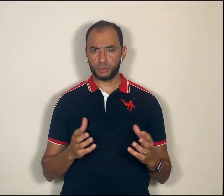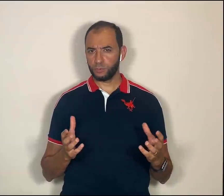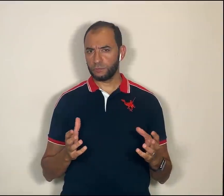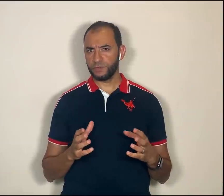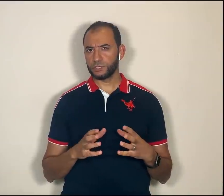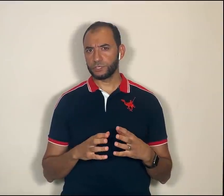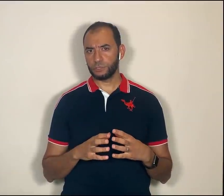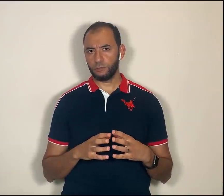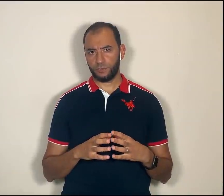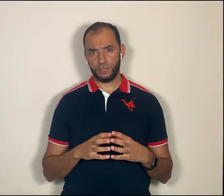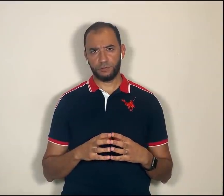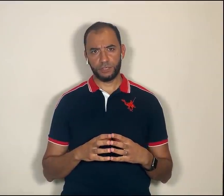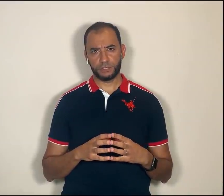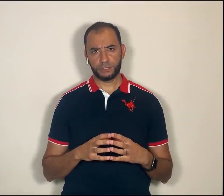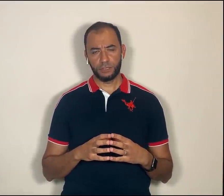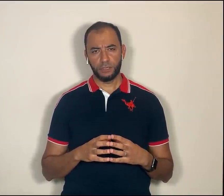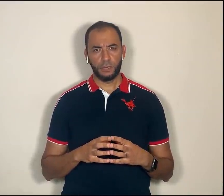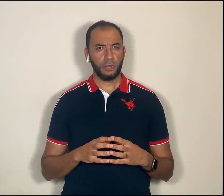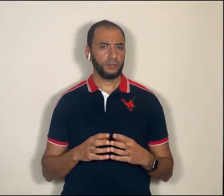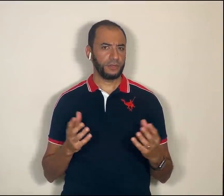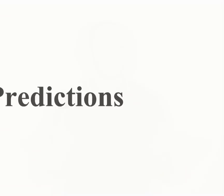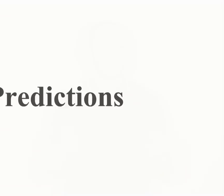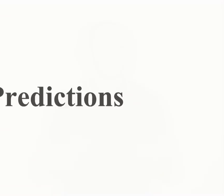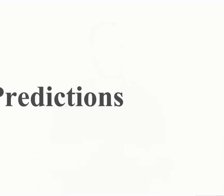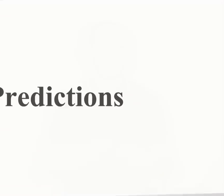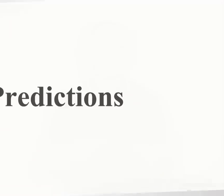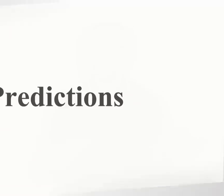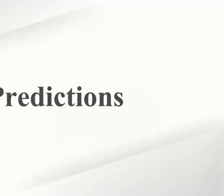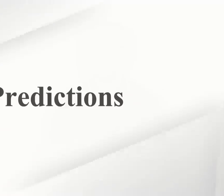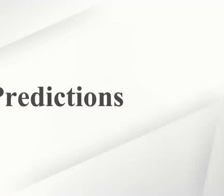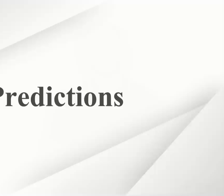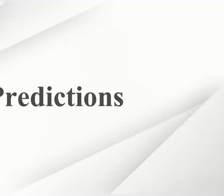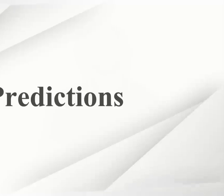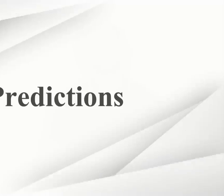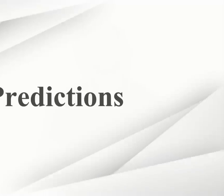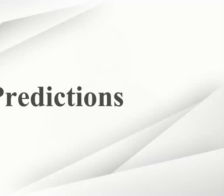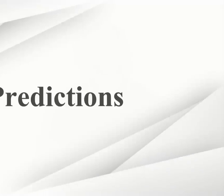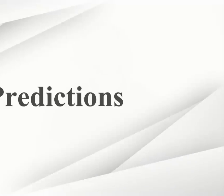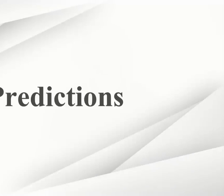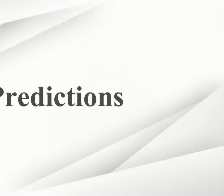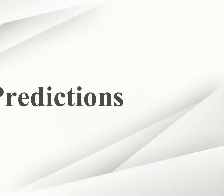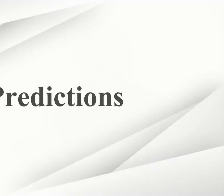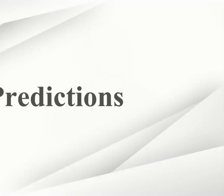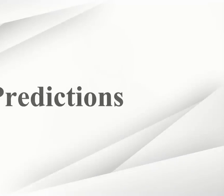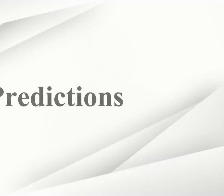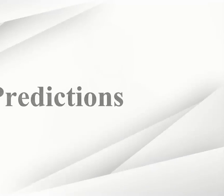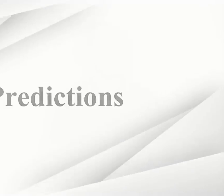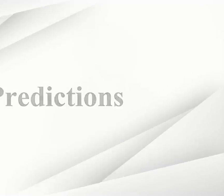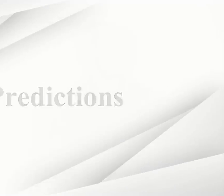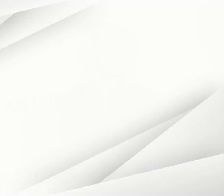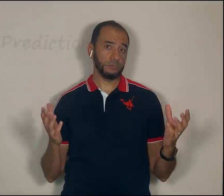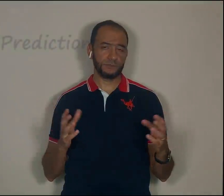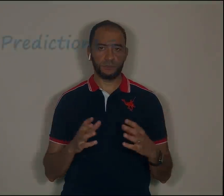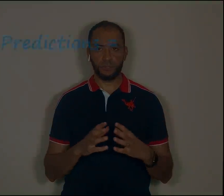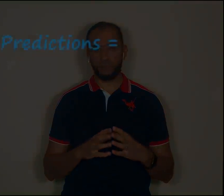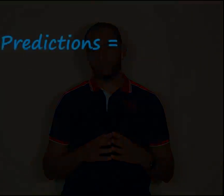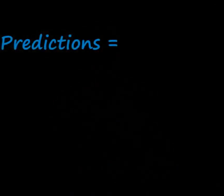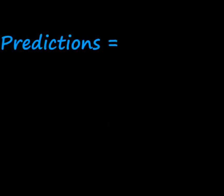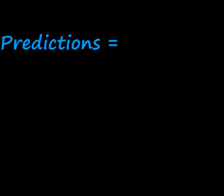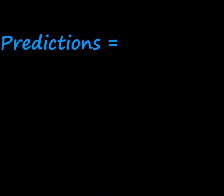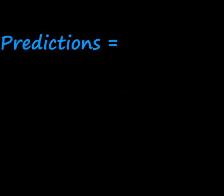important features of theories, are their ability to make predictions. A theory that makes a useful prediction is a useful theory.